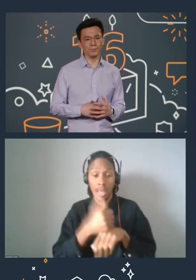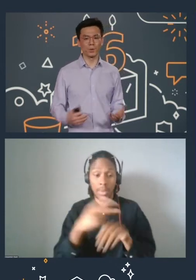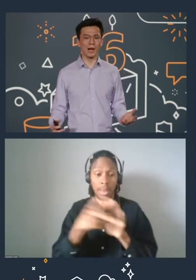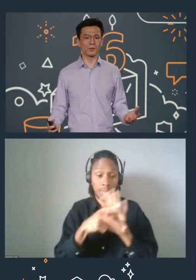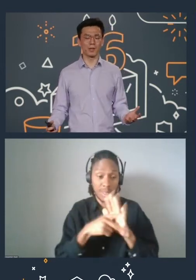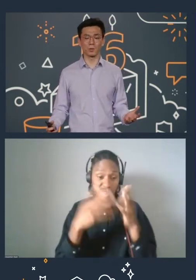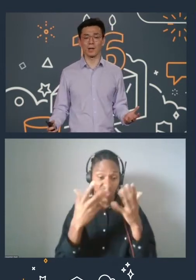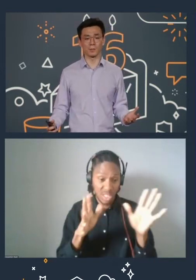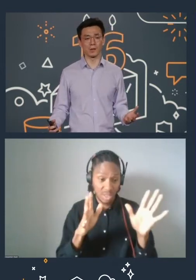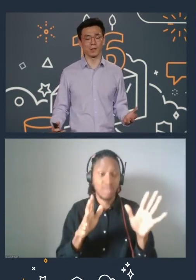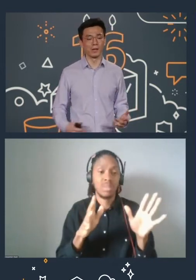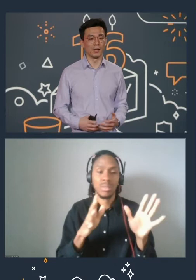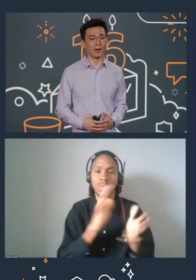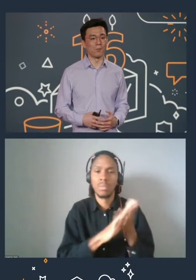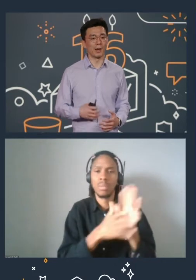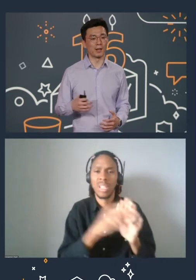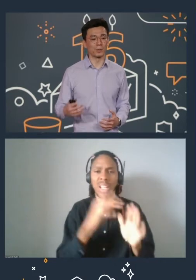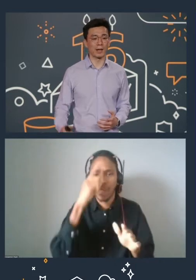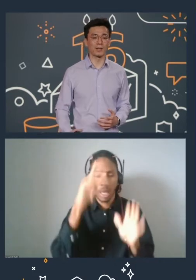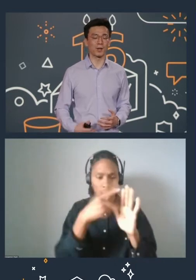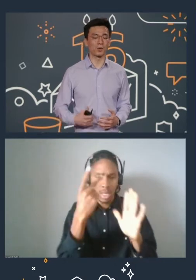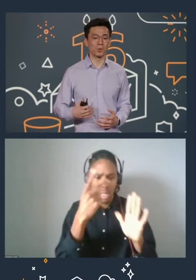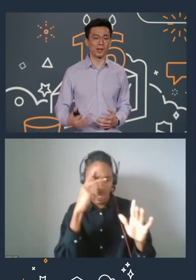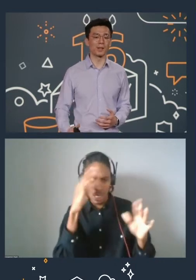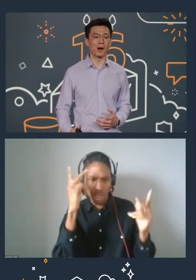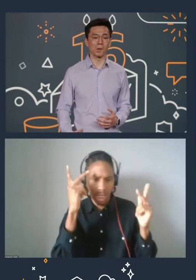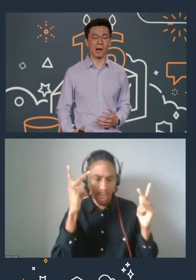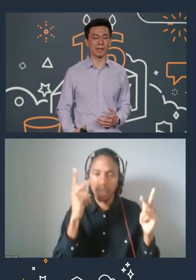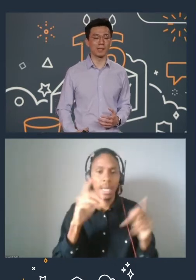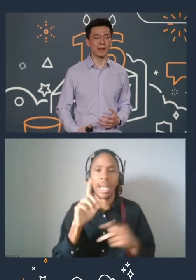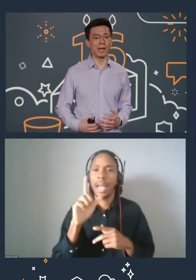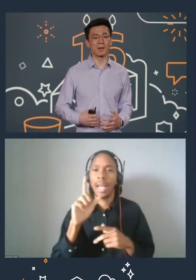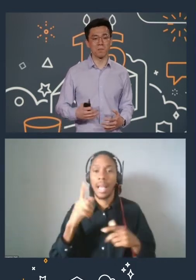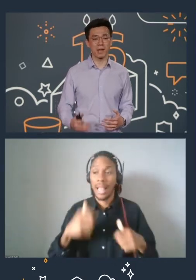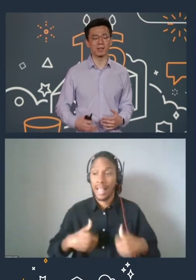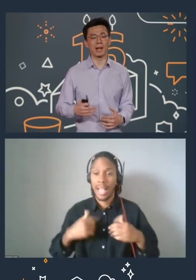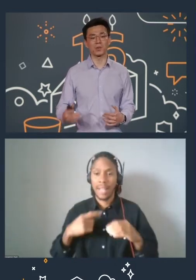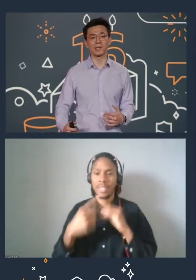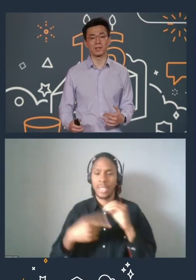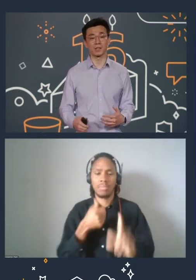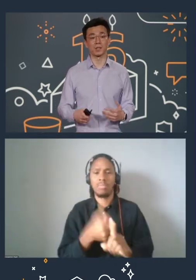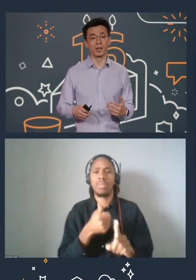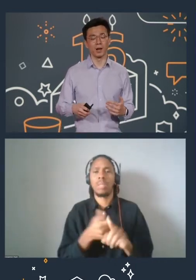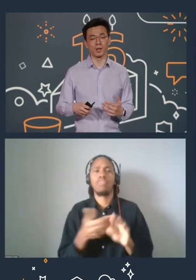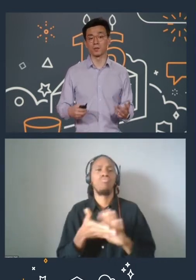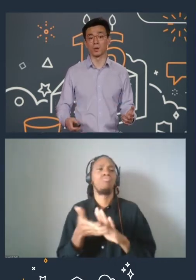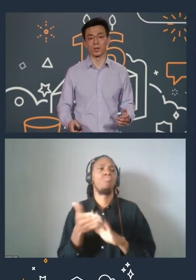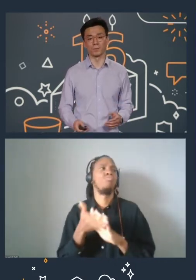you don't have to think twice about it. S3 lifecycle runs on autopilot and manage that transition just for you.